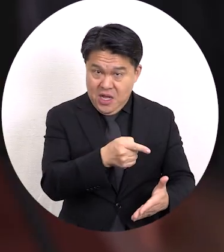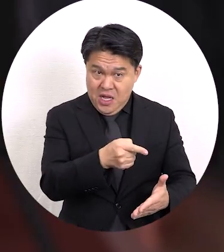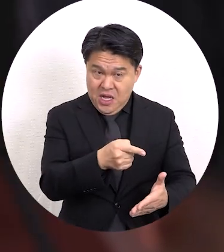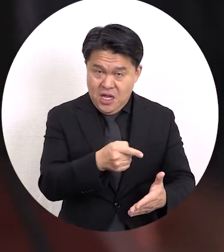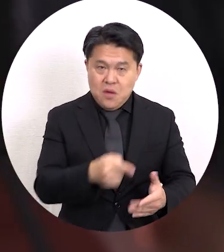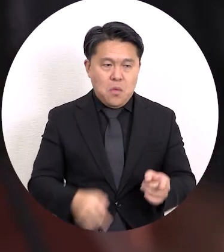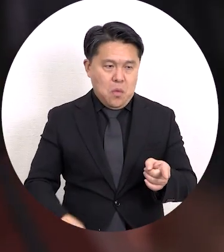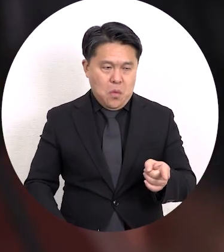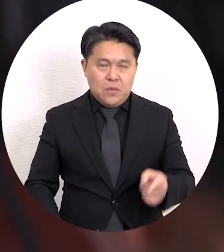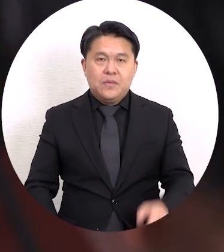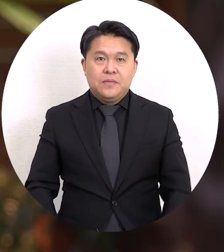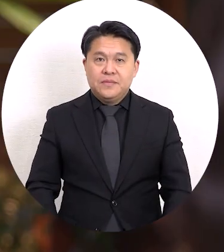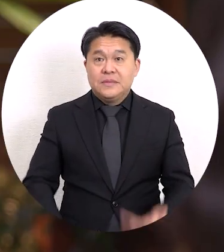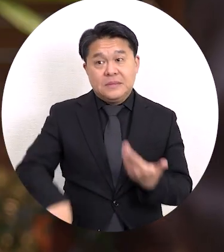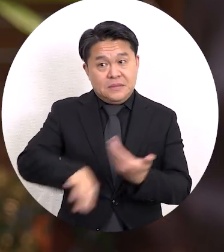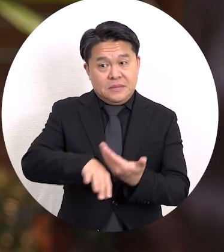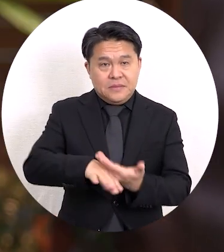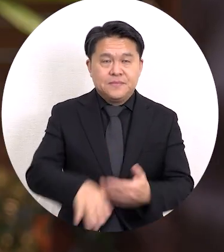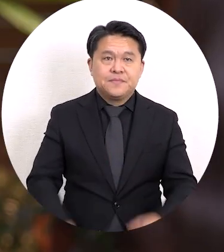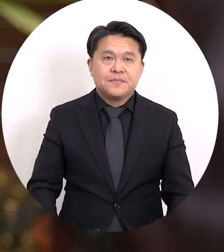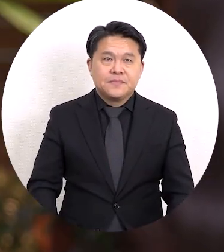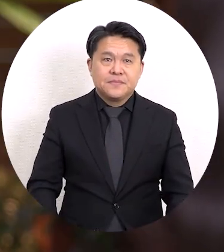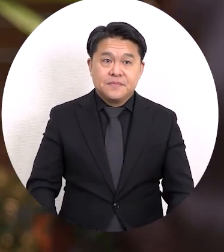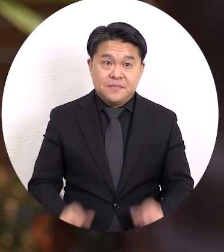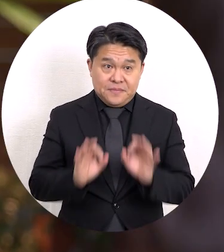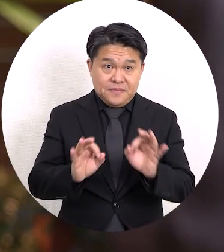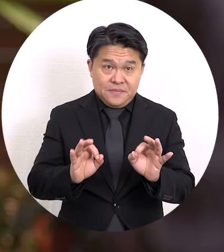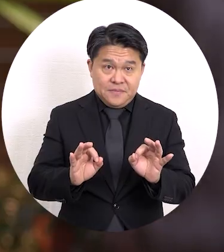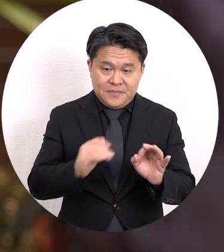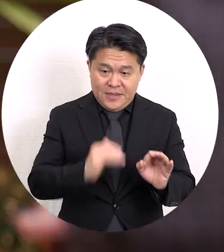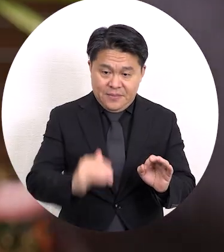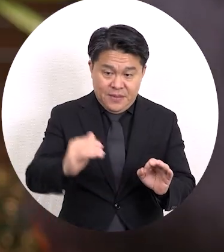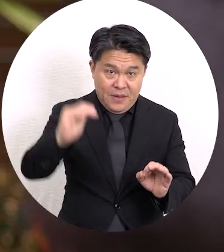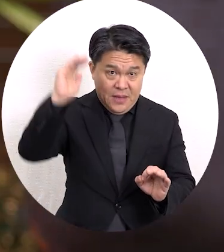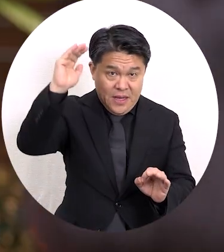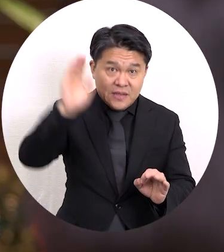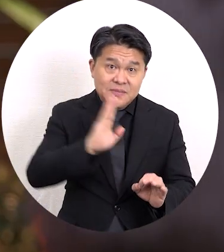distinct pitch separation occurs. Like where you call it contour. Yes, that's right.